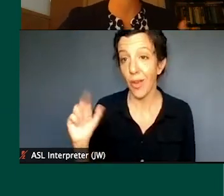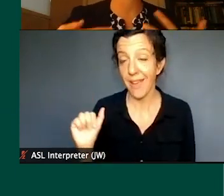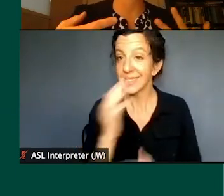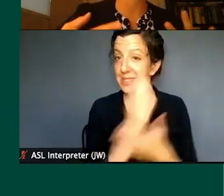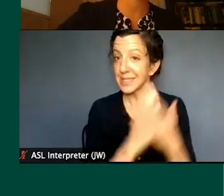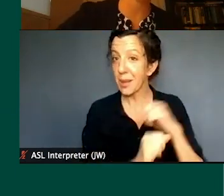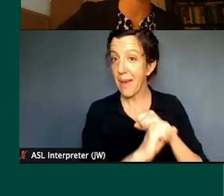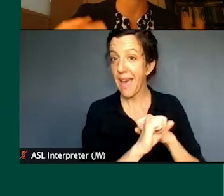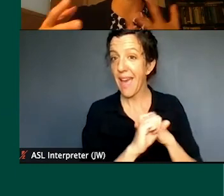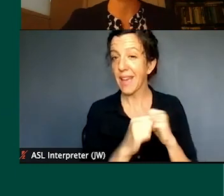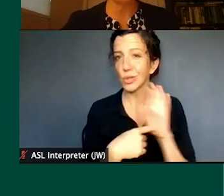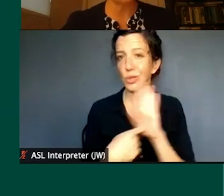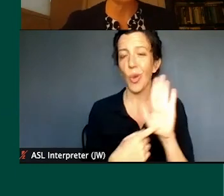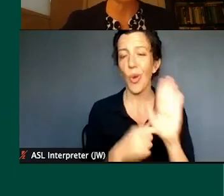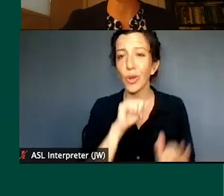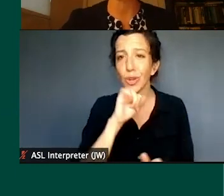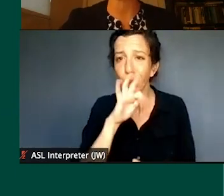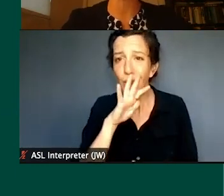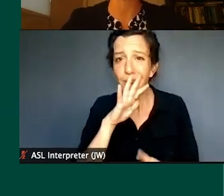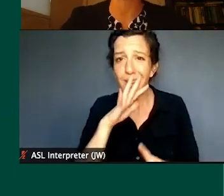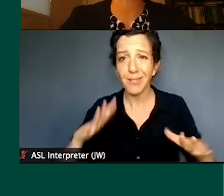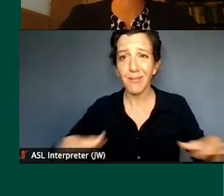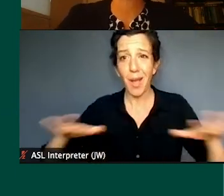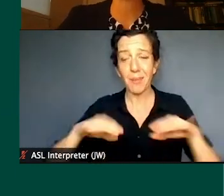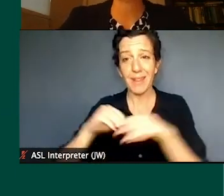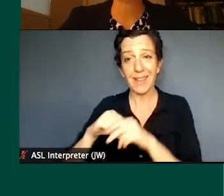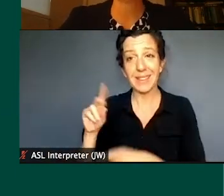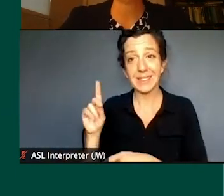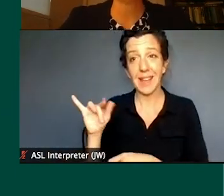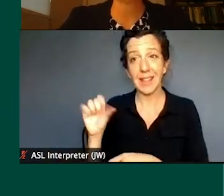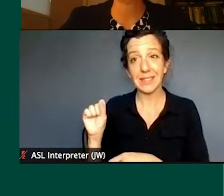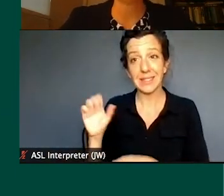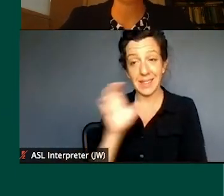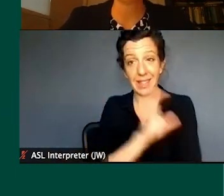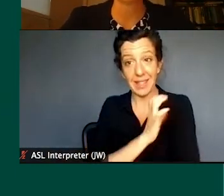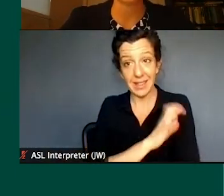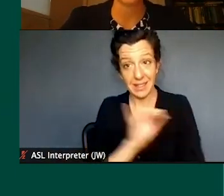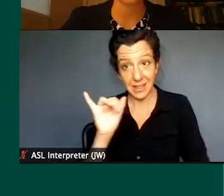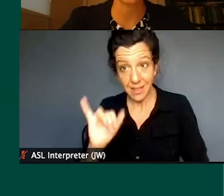assessing penalties if they don't report the information. However, a lot of those additional cost to the --